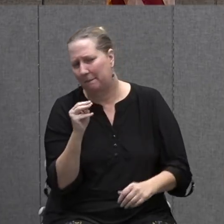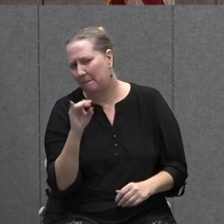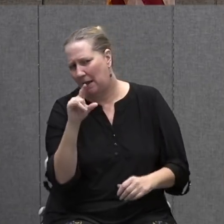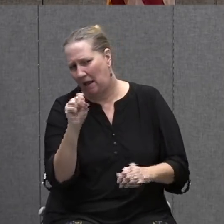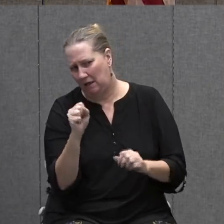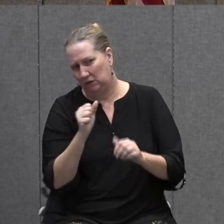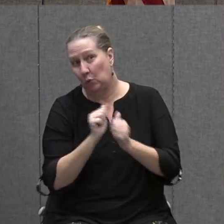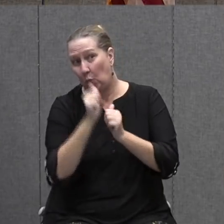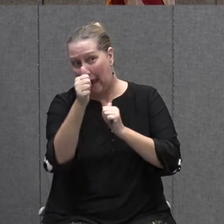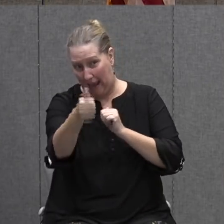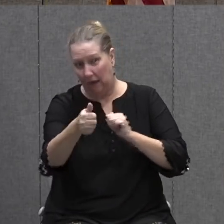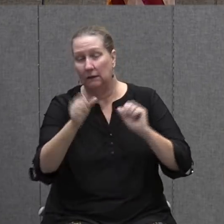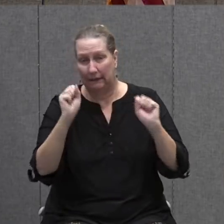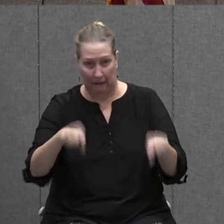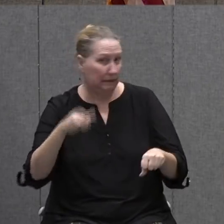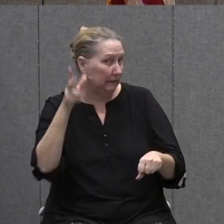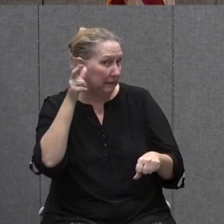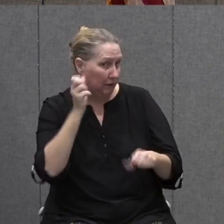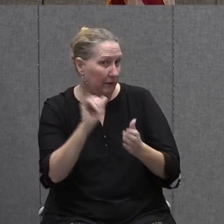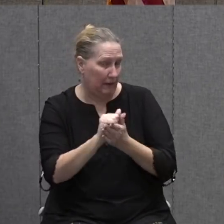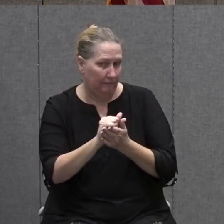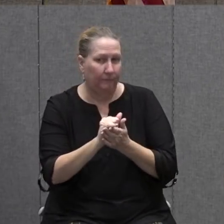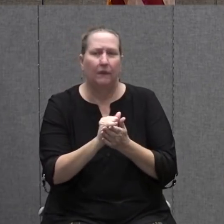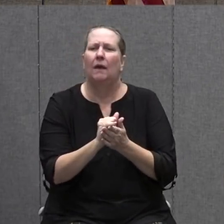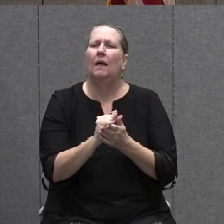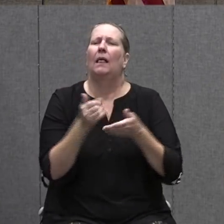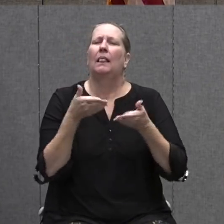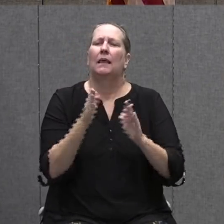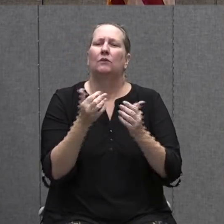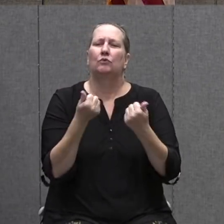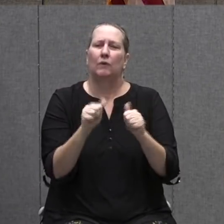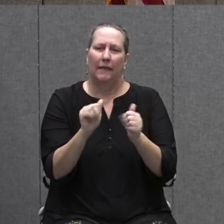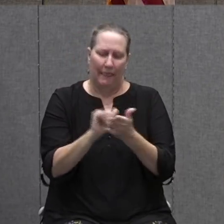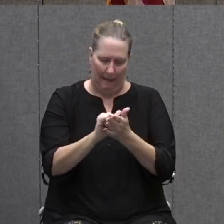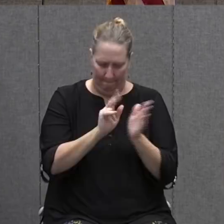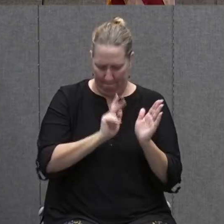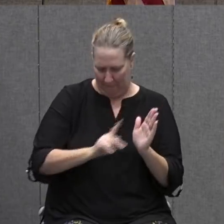something that repeats, with Morse code and technology.